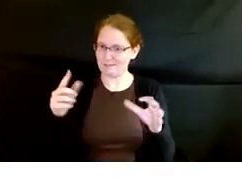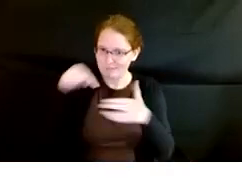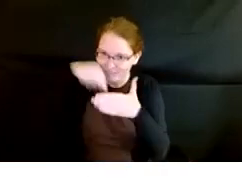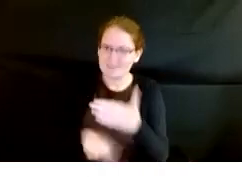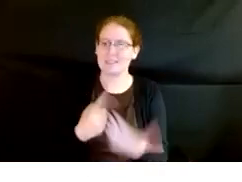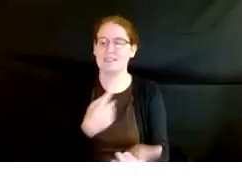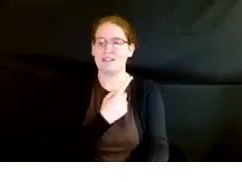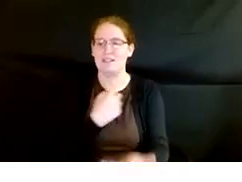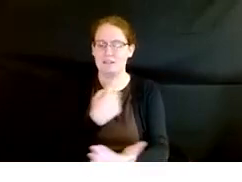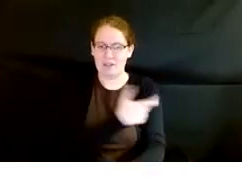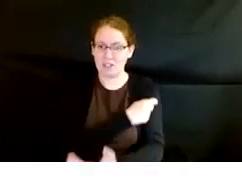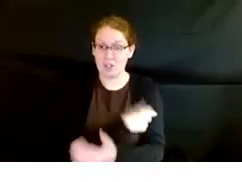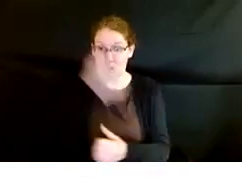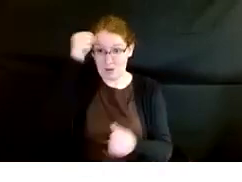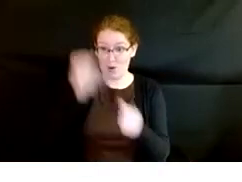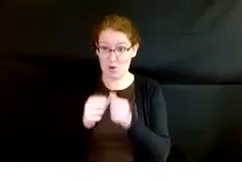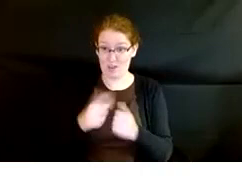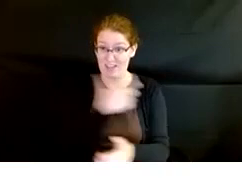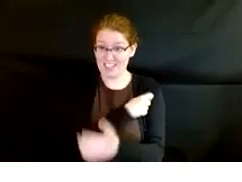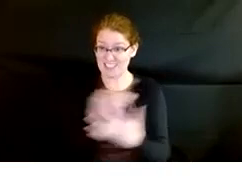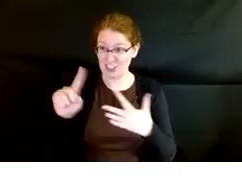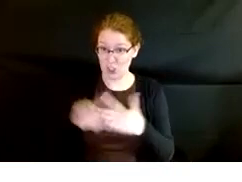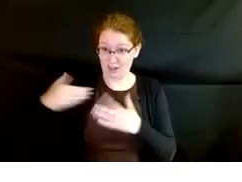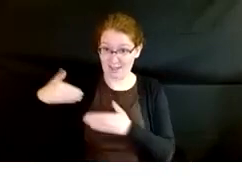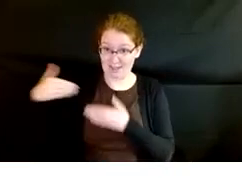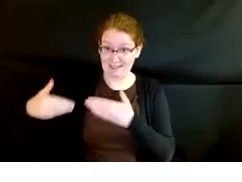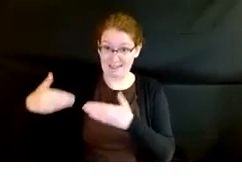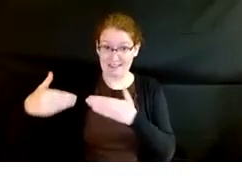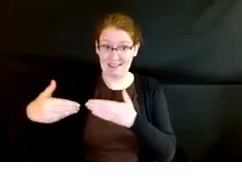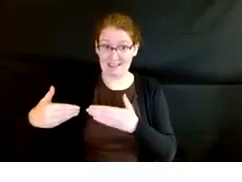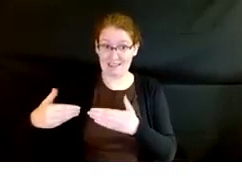remember when the vaccines were first starting to roll out um really at the beginning of beginning